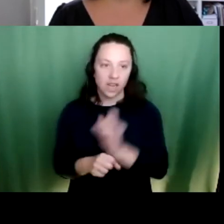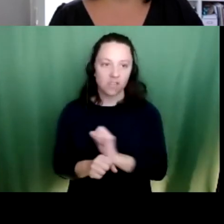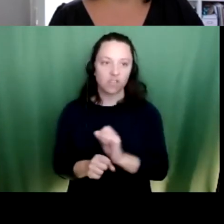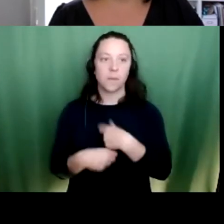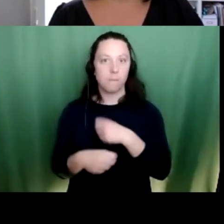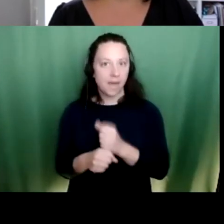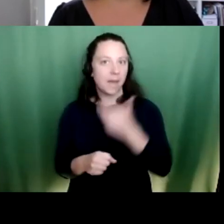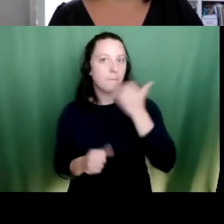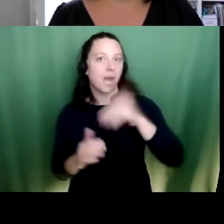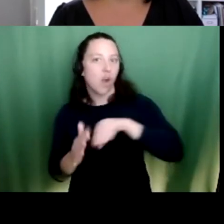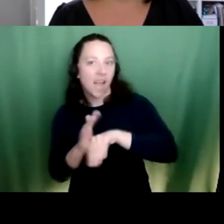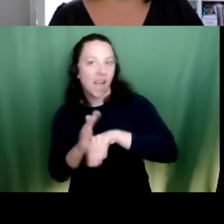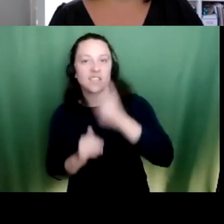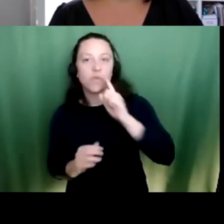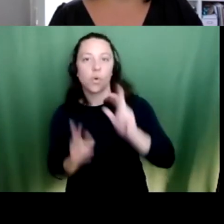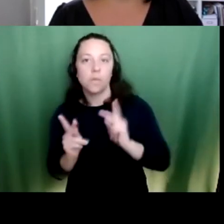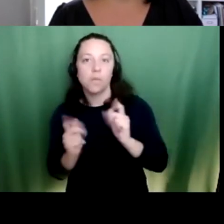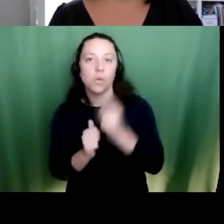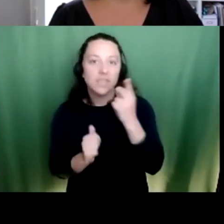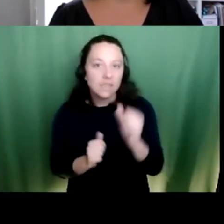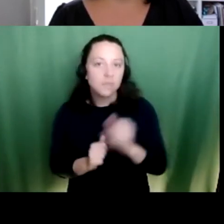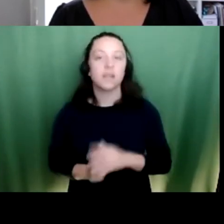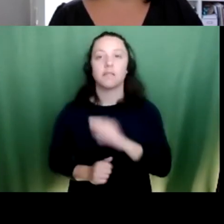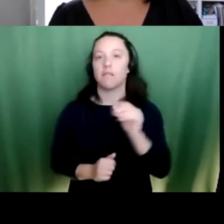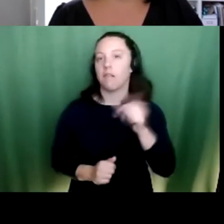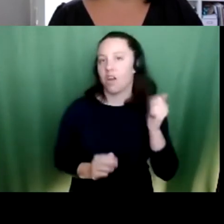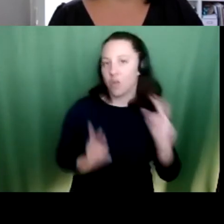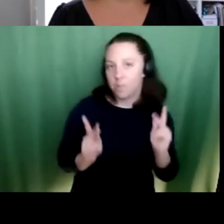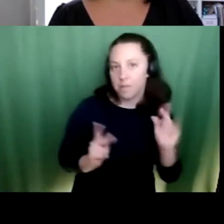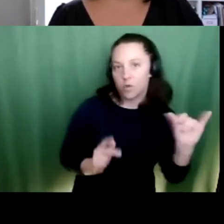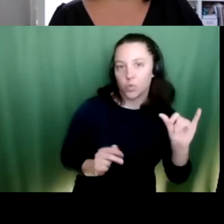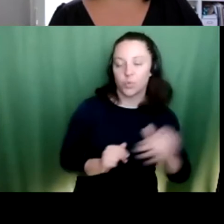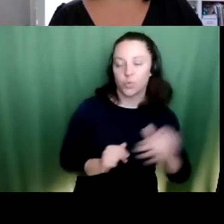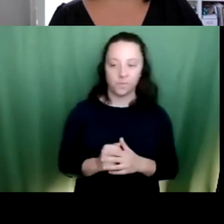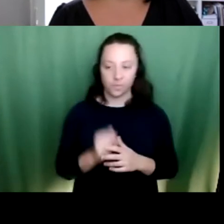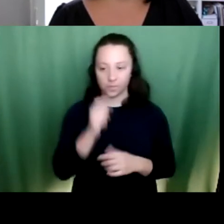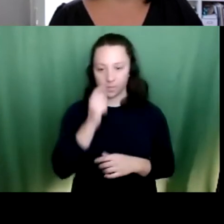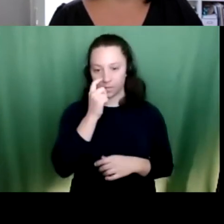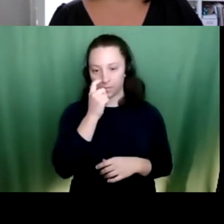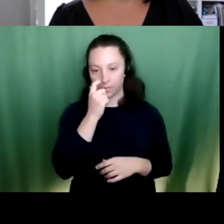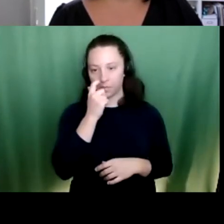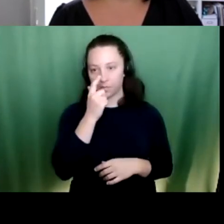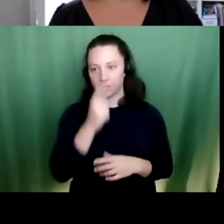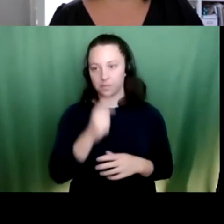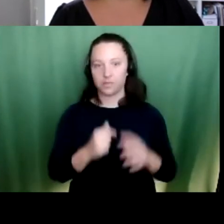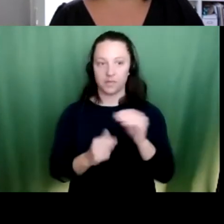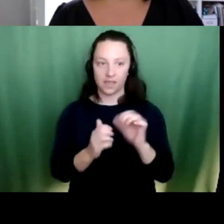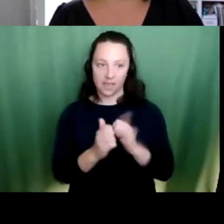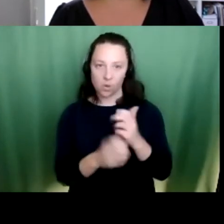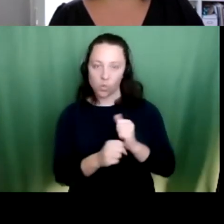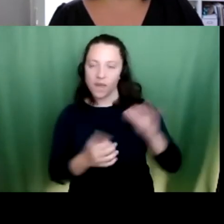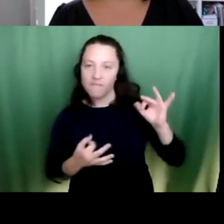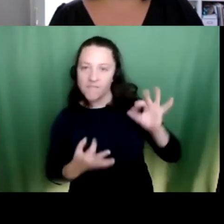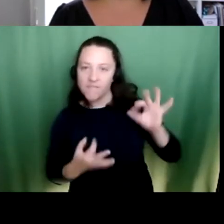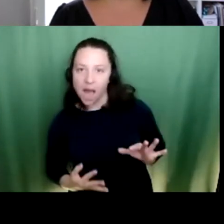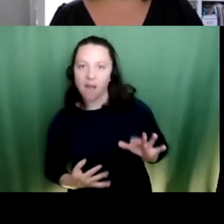people with disabilities and for other people? How do you get feedback directly from these